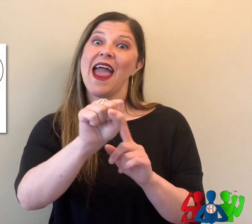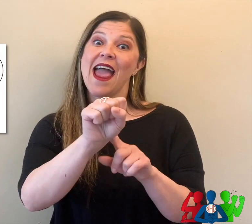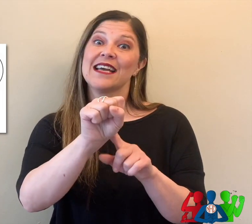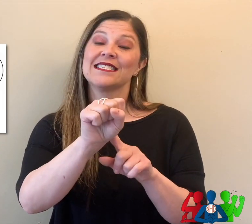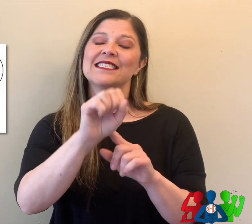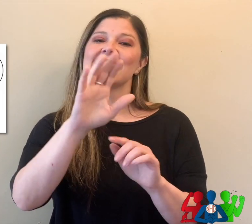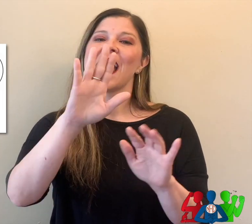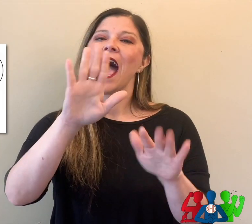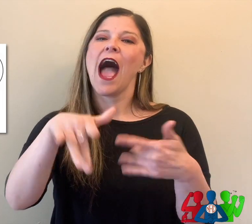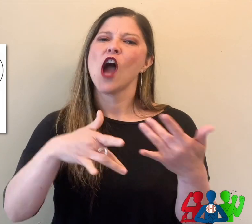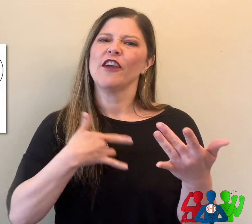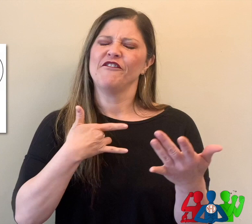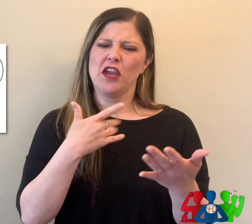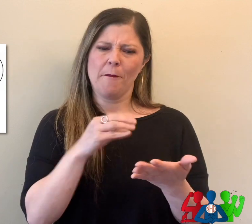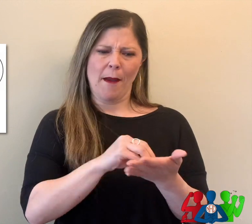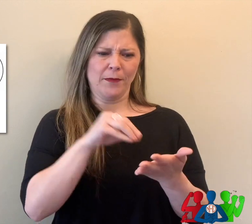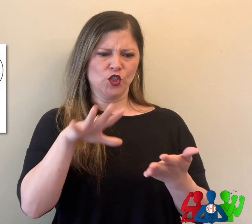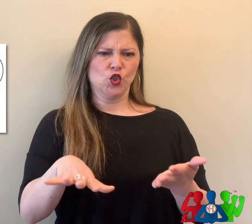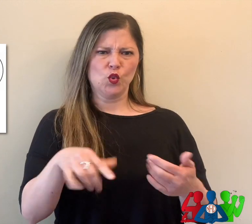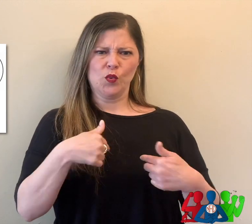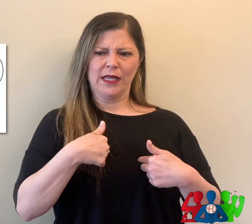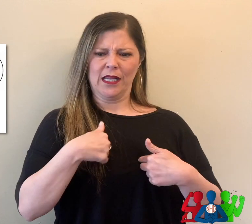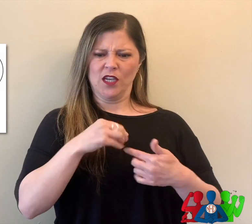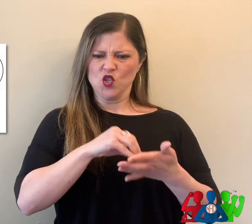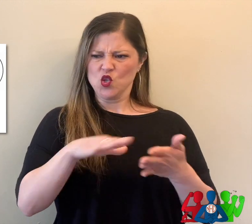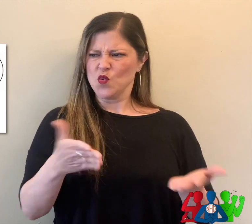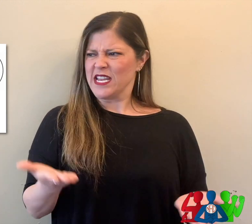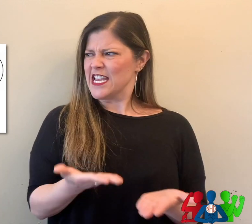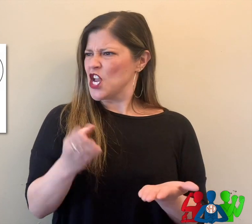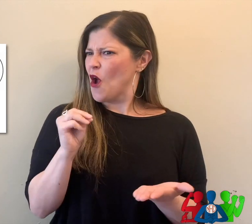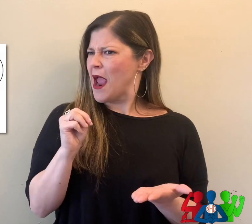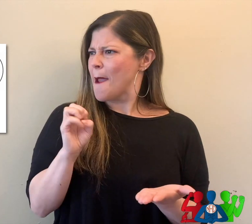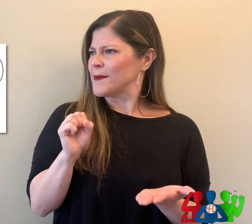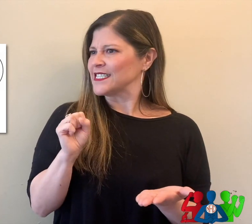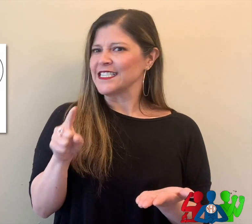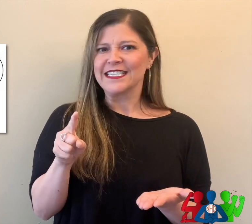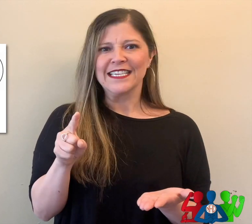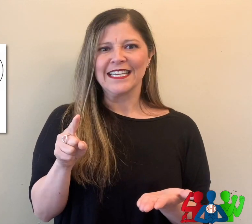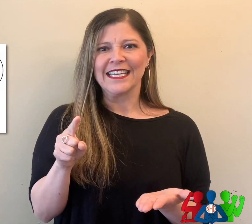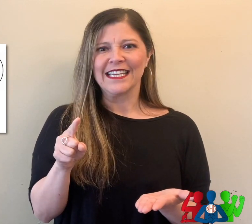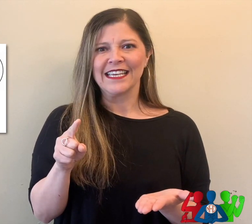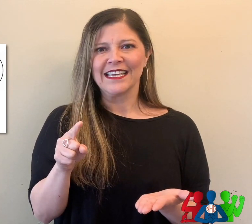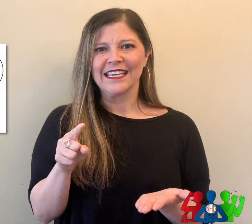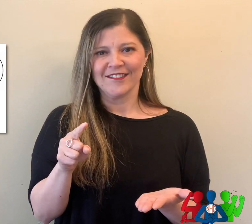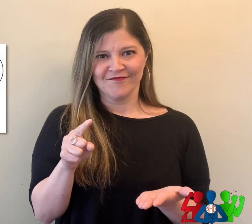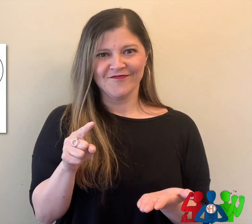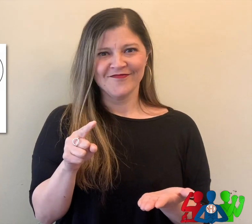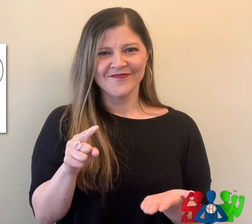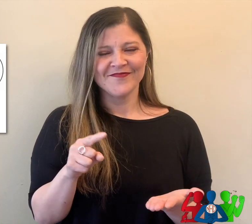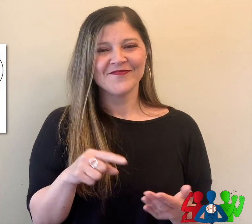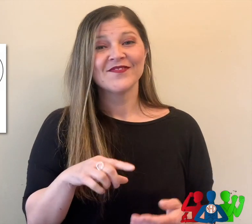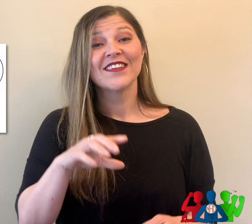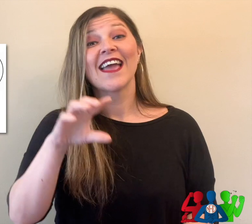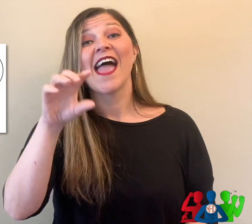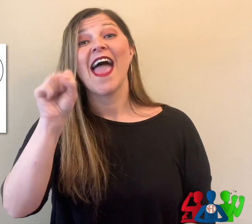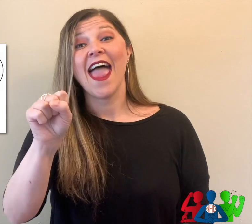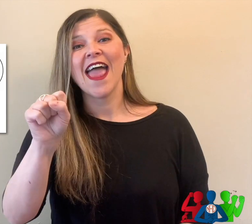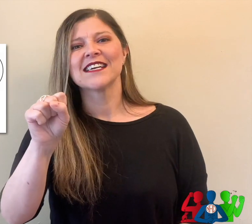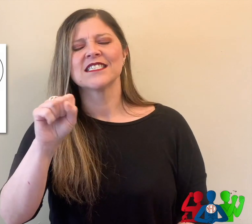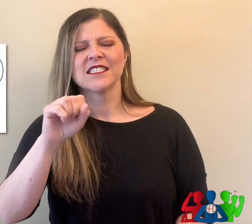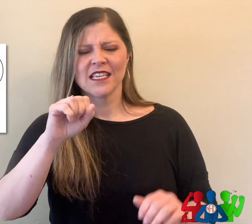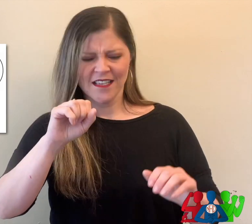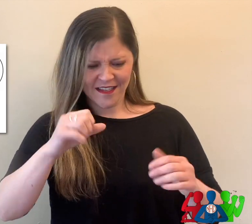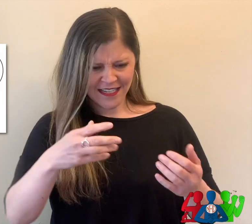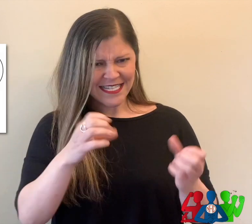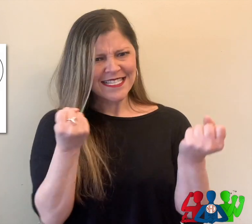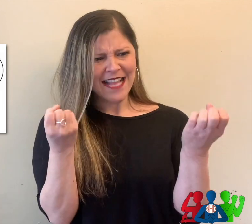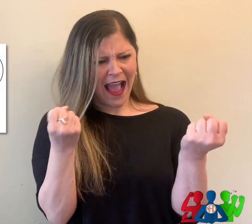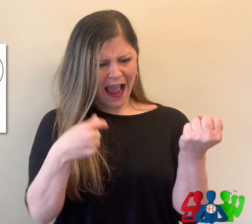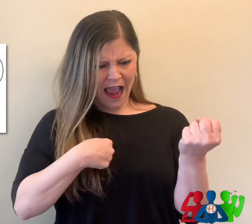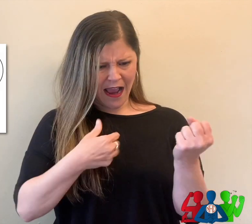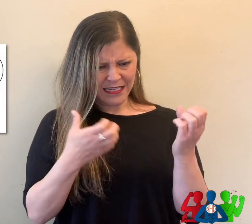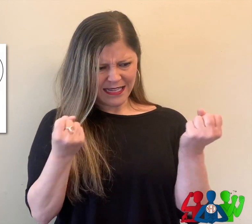describe how they feel. The S asks them to describe how they feel as a student here at MSSD.